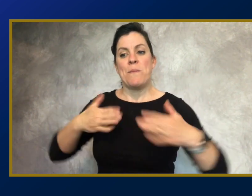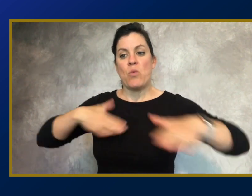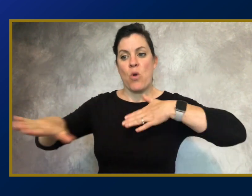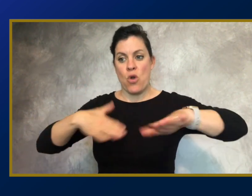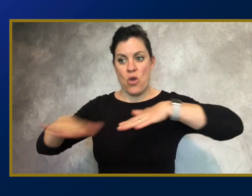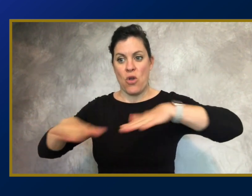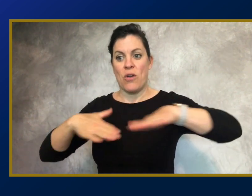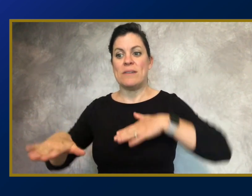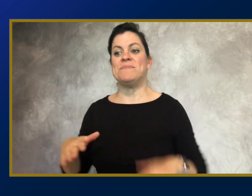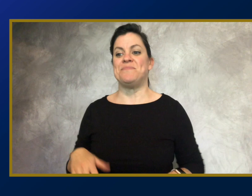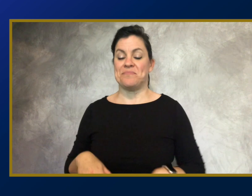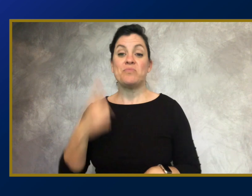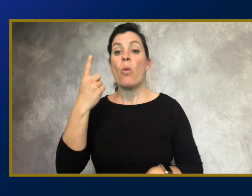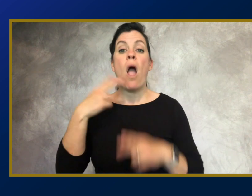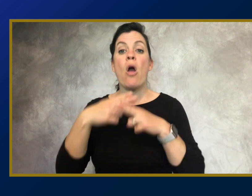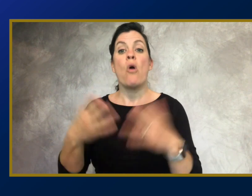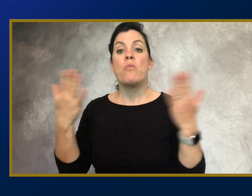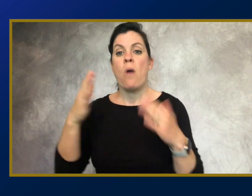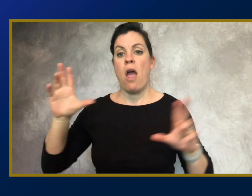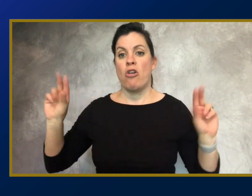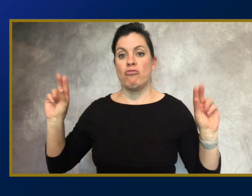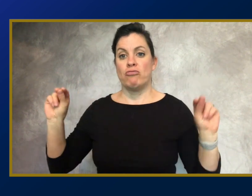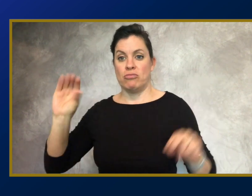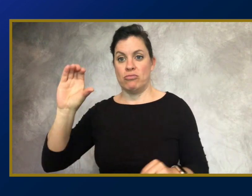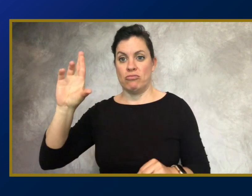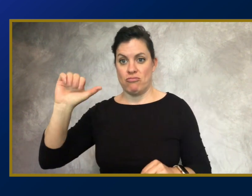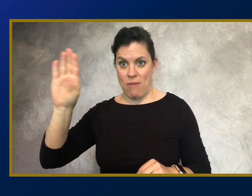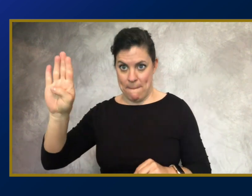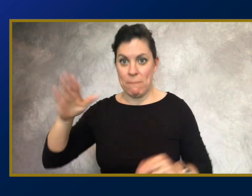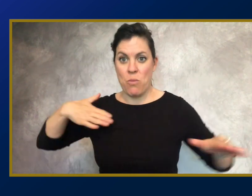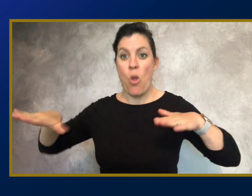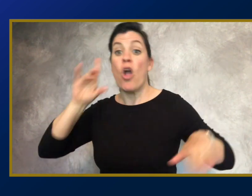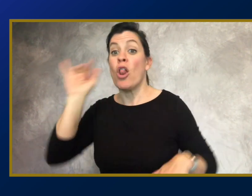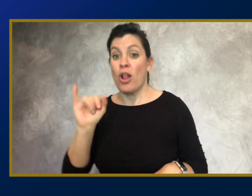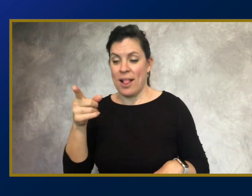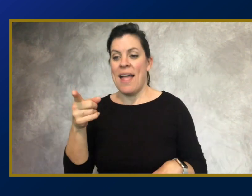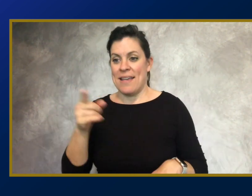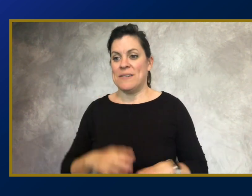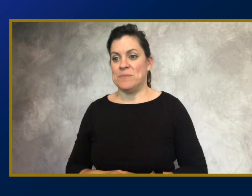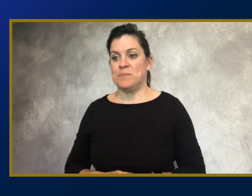one is a crab walk. So that's literally putting your hands behind you, lifting your hips up off